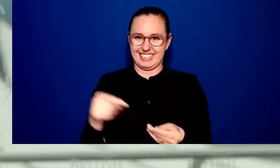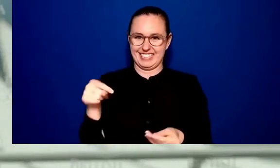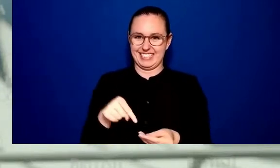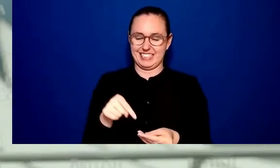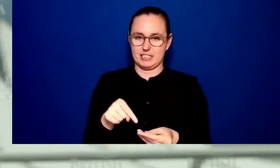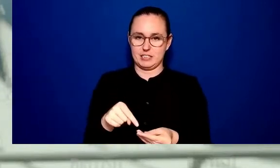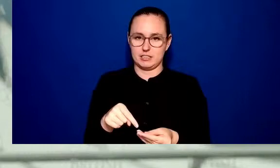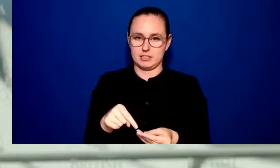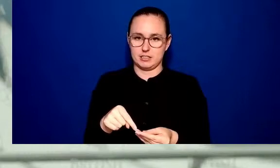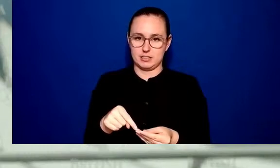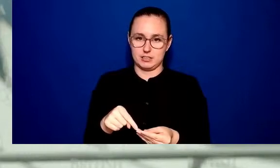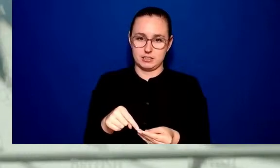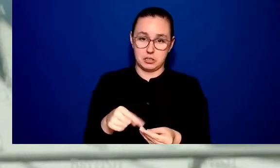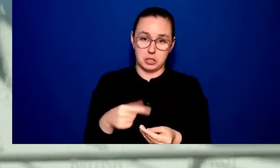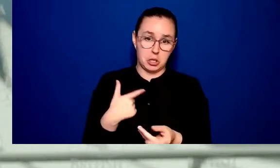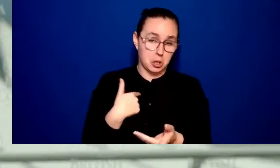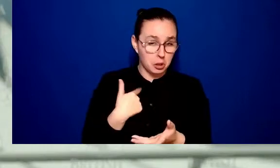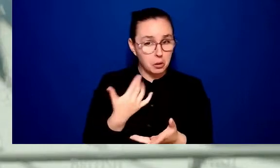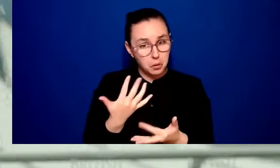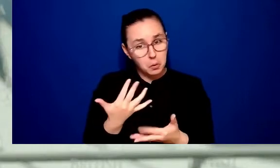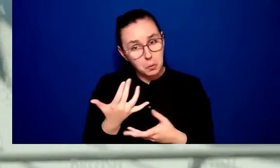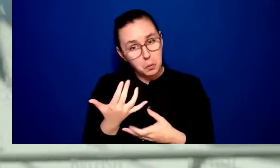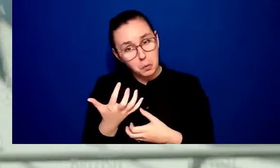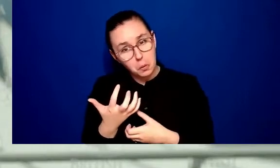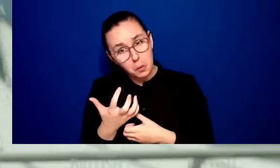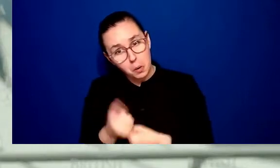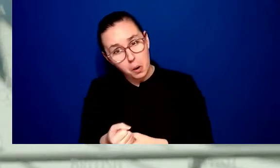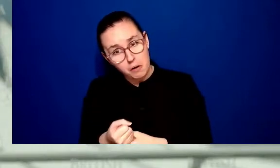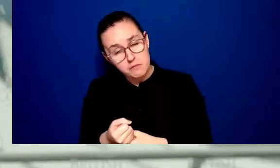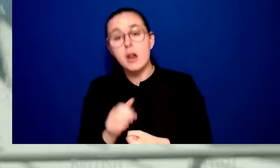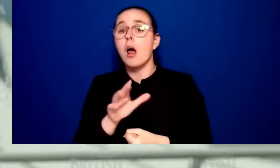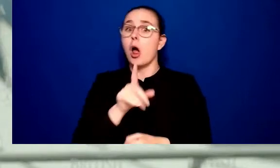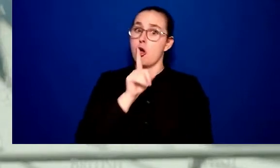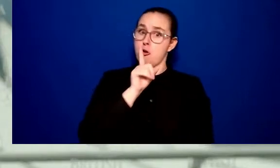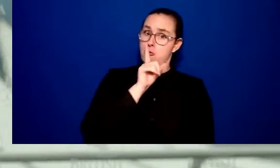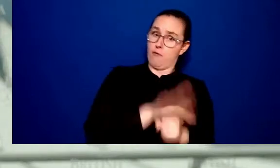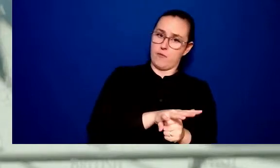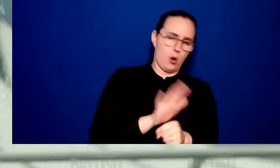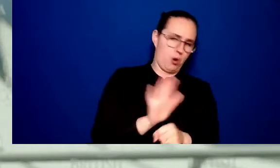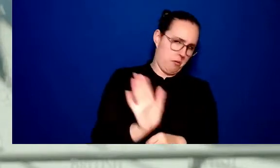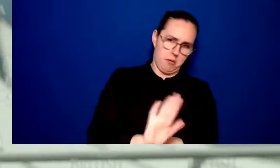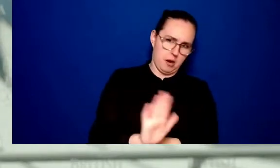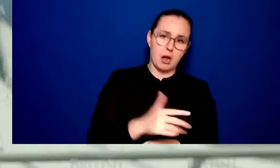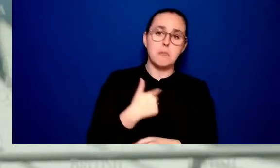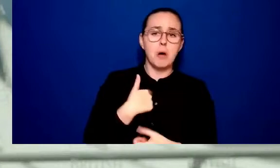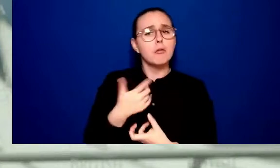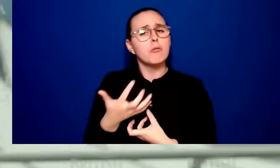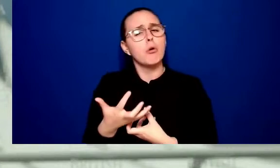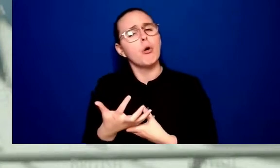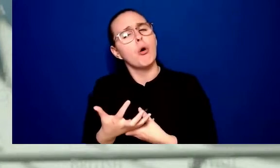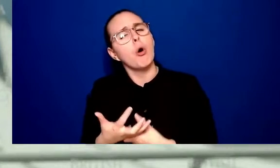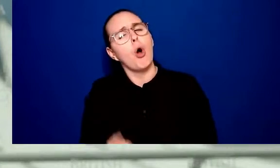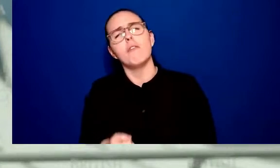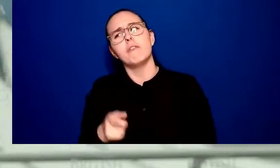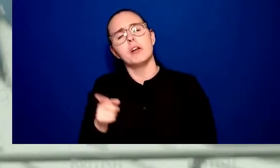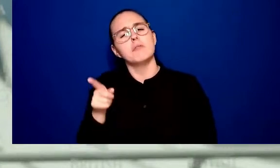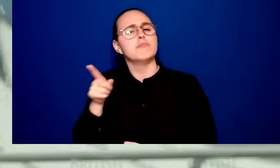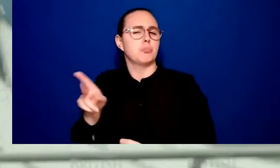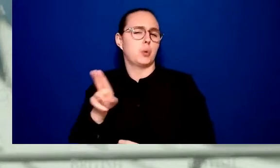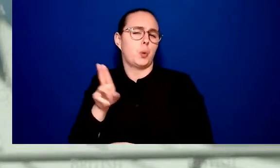other I can't guarantee it. But I know that that my colleagues in the U. S are looking at